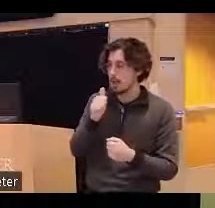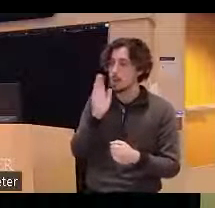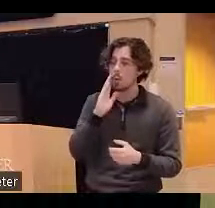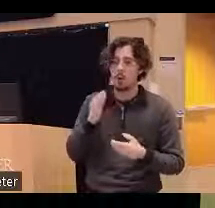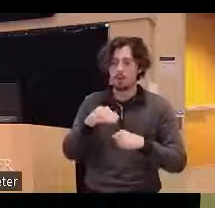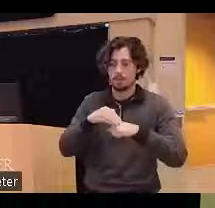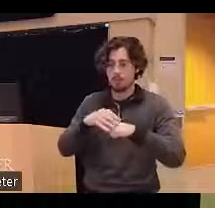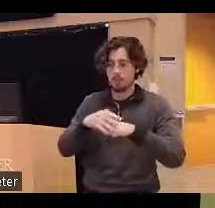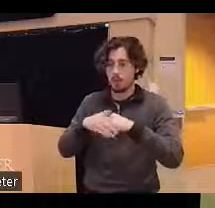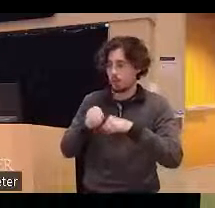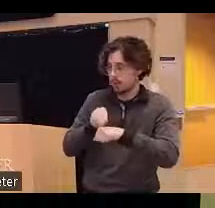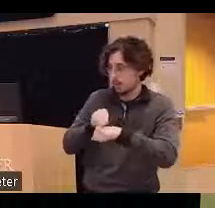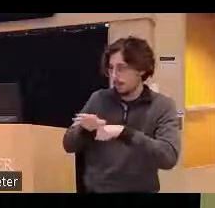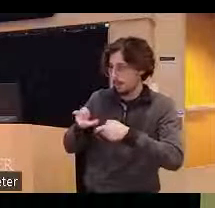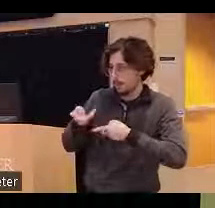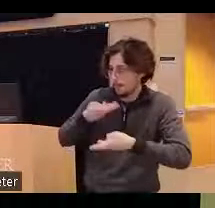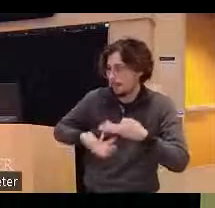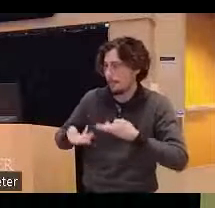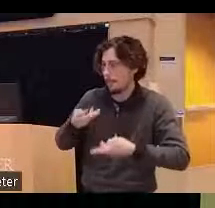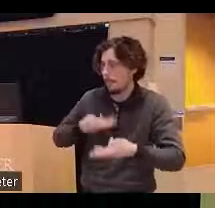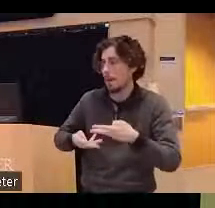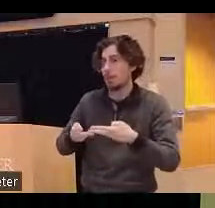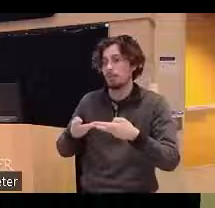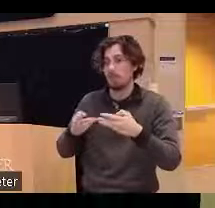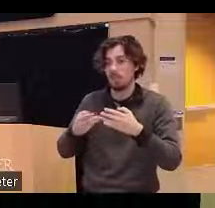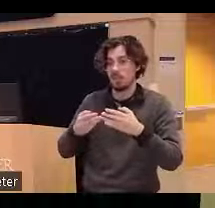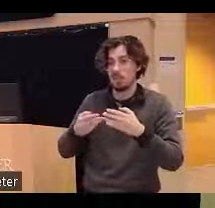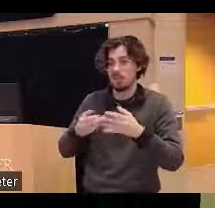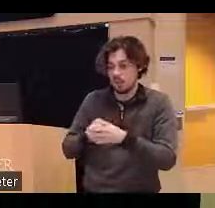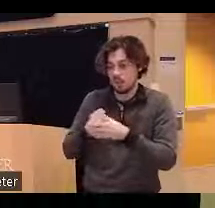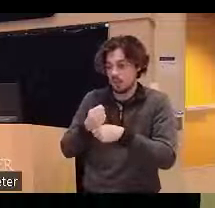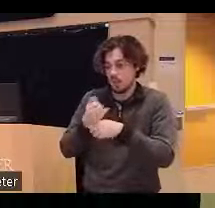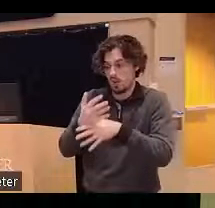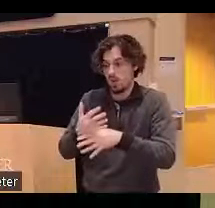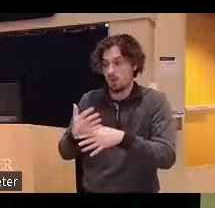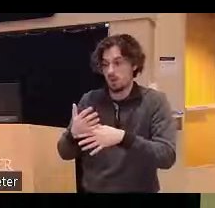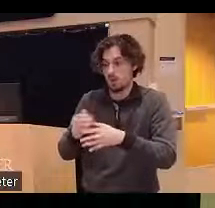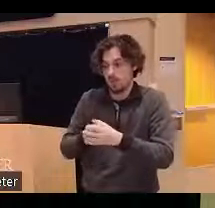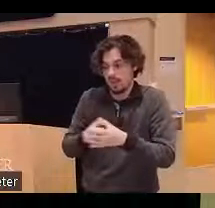very very pro-inflammatory I mean a high school student who did research with me lifted out for